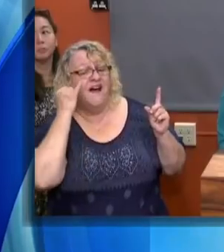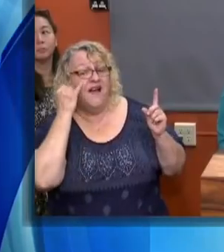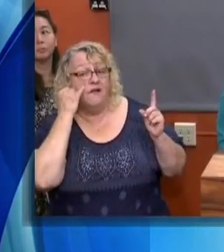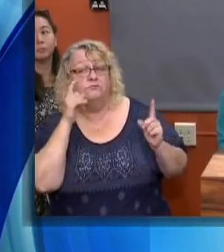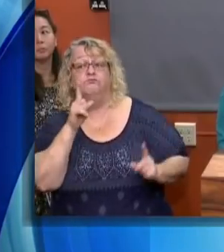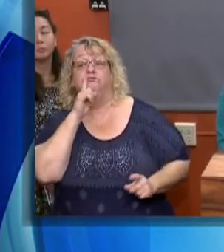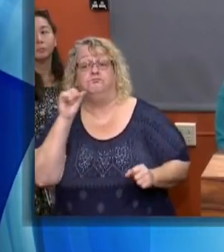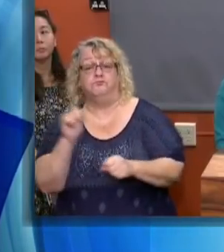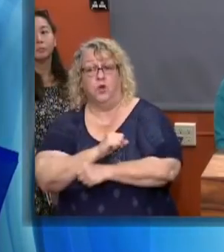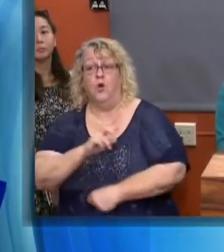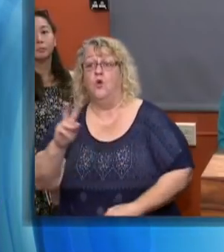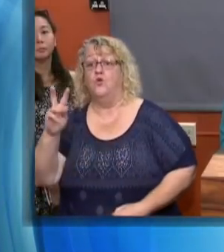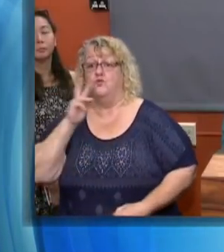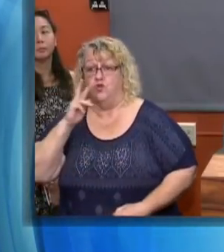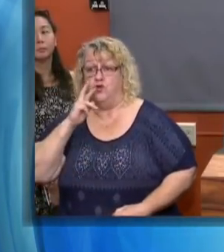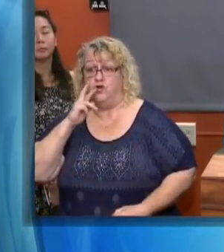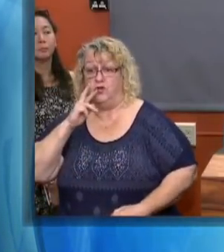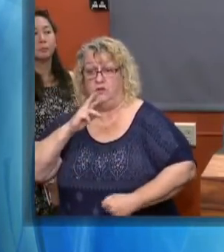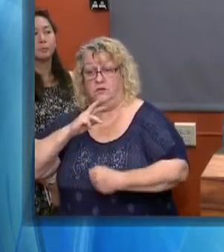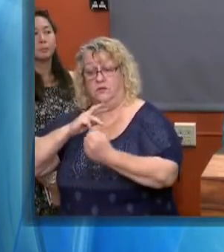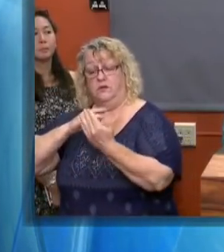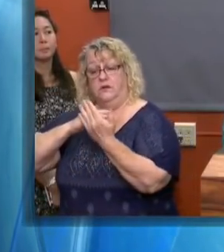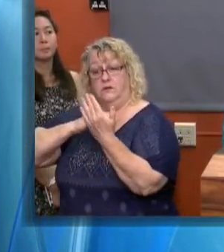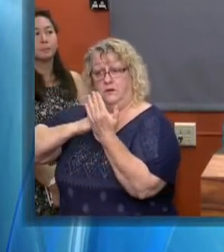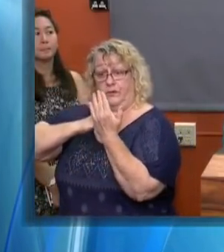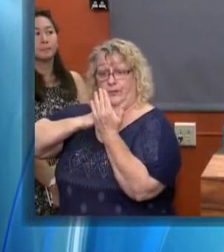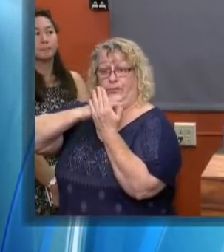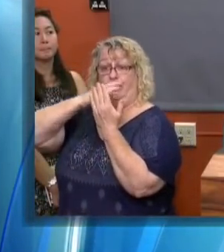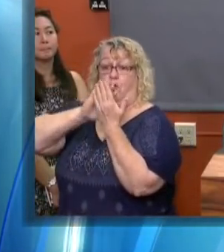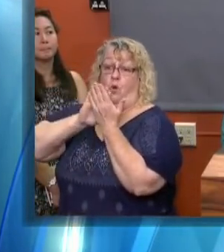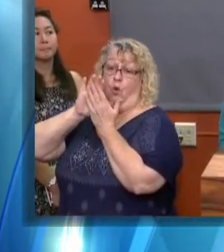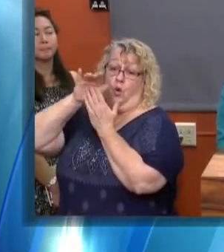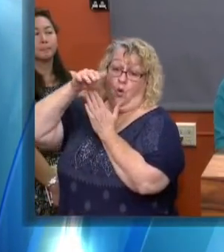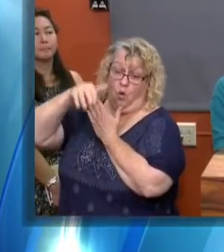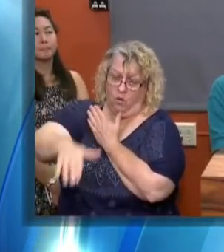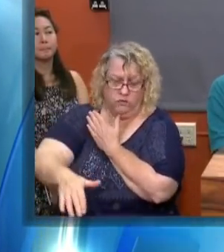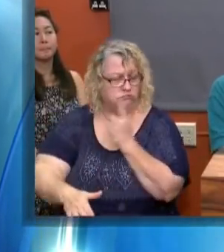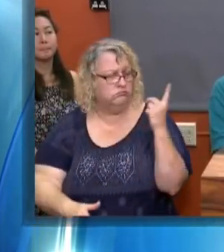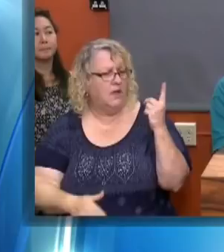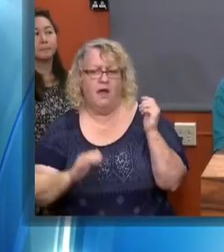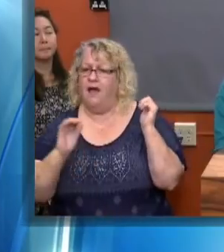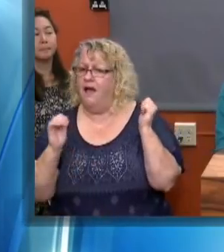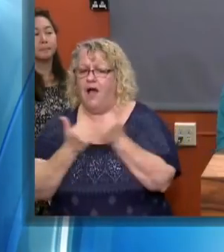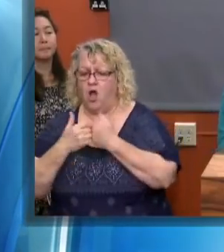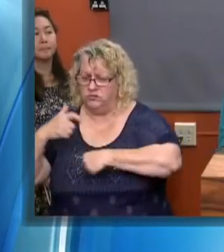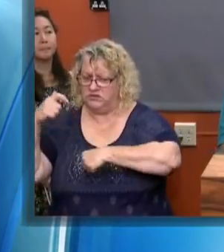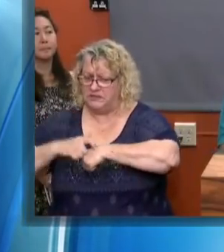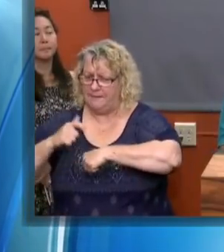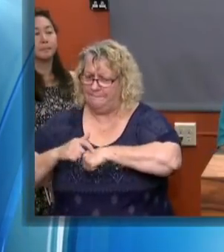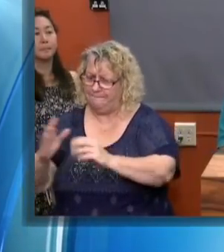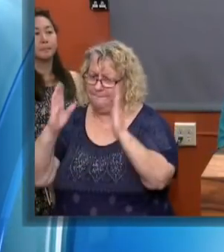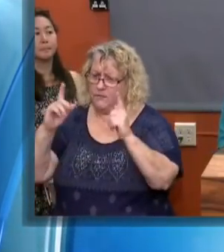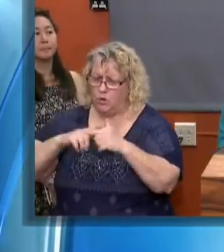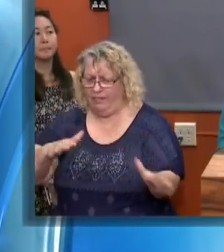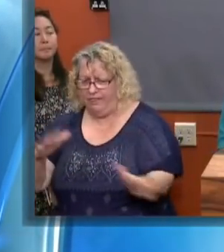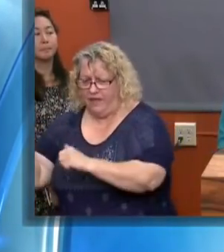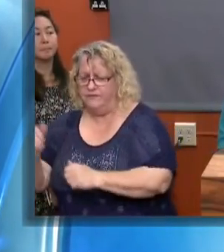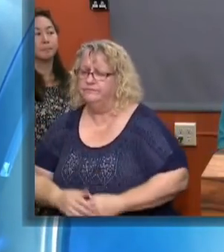THE STREAM THAT DO-O NORMALLY DOESN'T HAVE A LOT OF WATER DOWN THE STREAM. HOW QUICKLY WOULD RESIDENTS HAVE TO EVACUATE THAT AREA